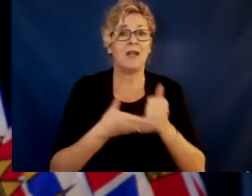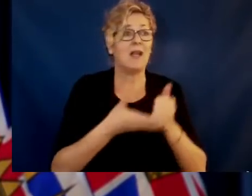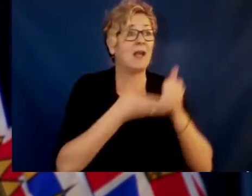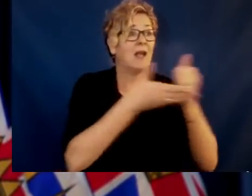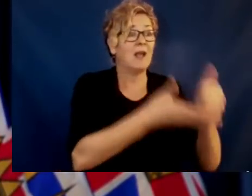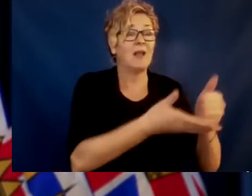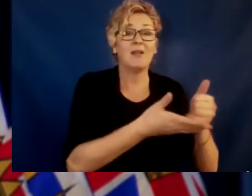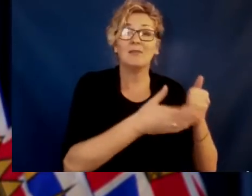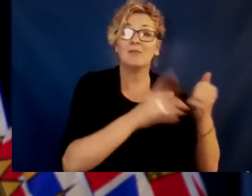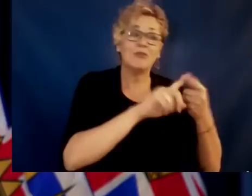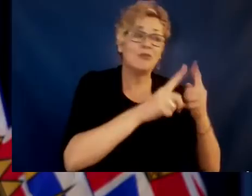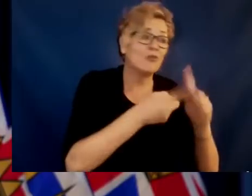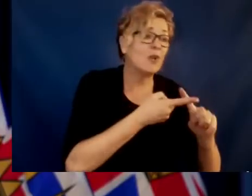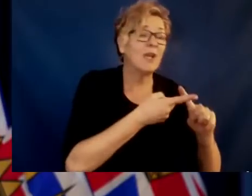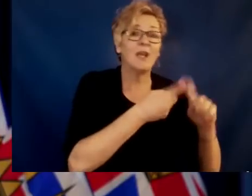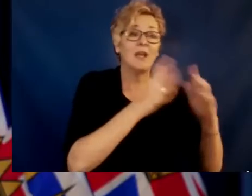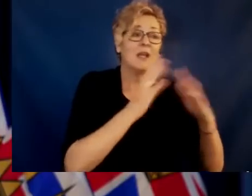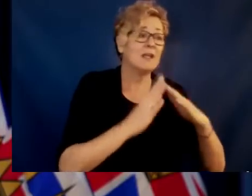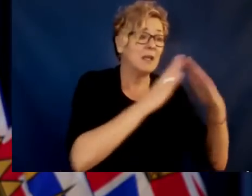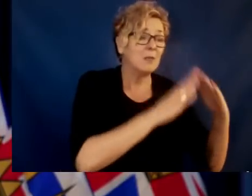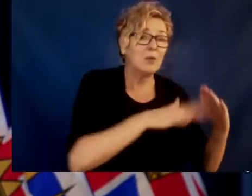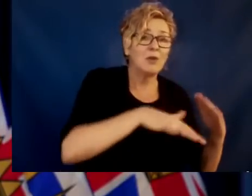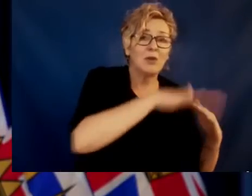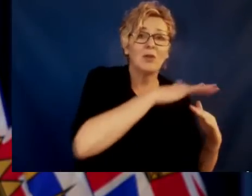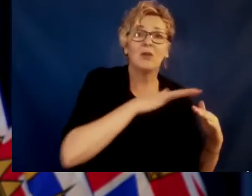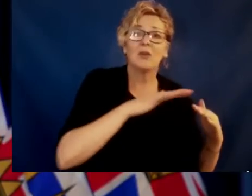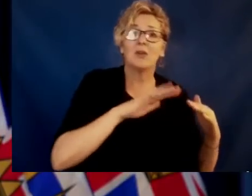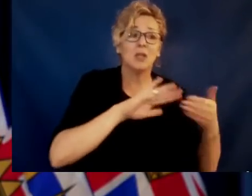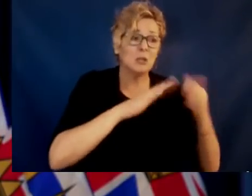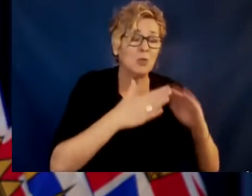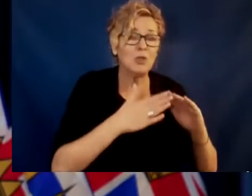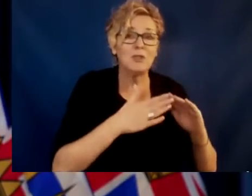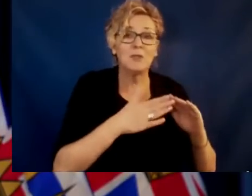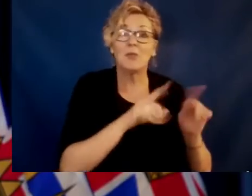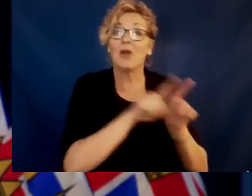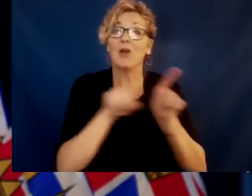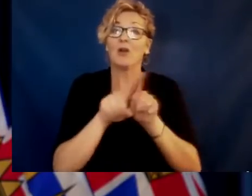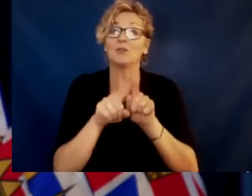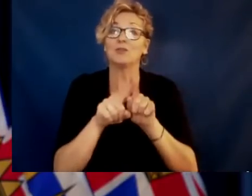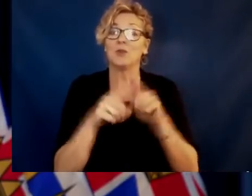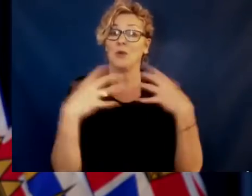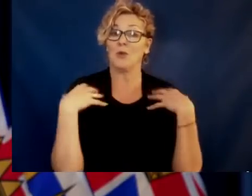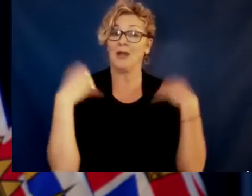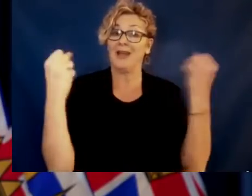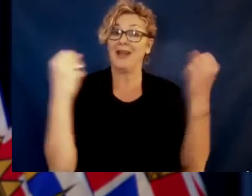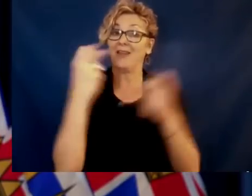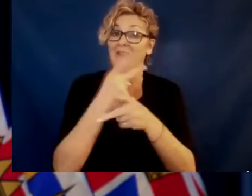workers who are busy in our facilities, with our surgical restarts. It helps all of our essential